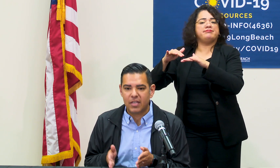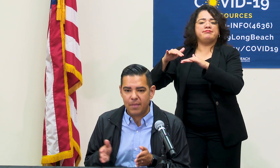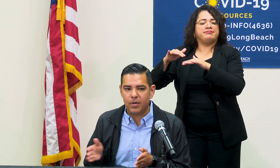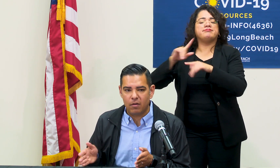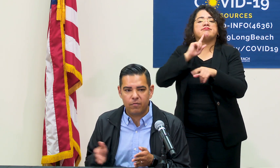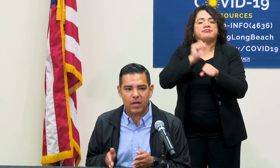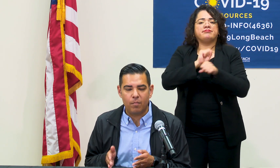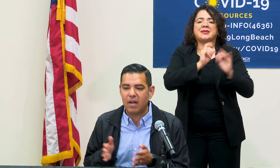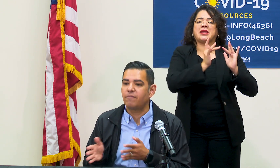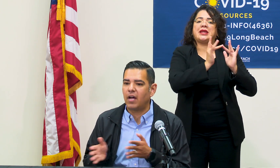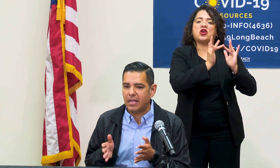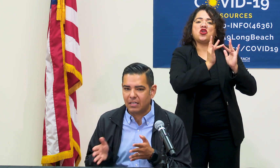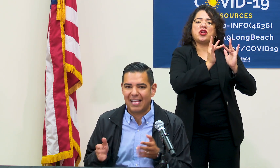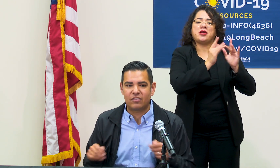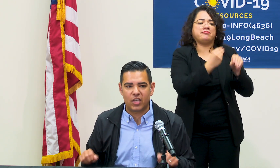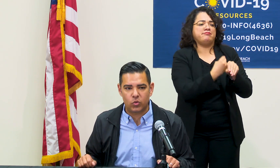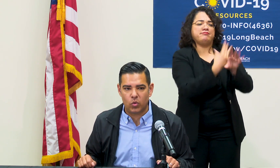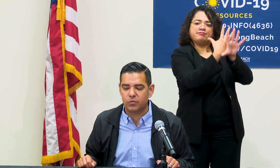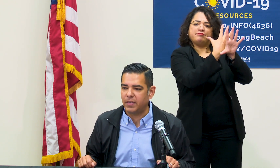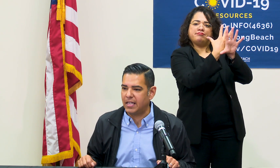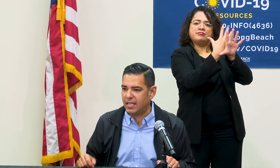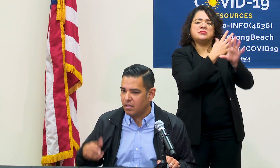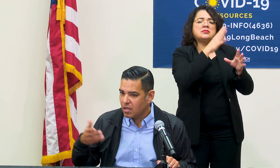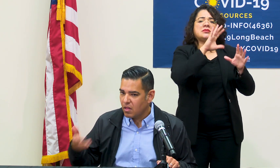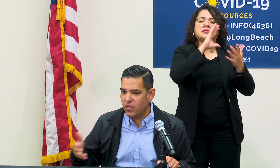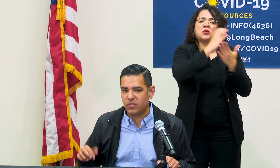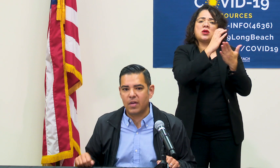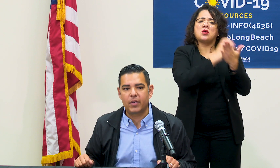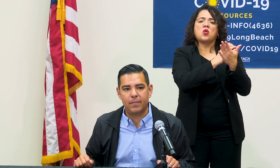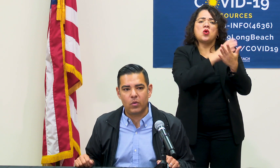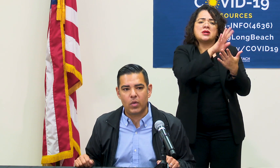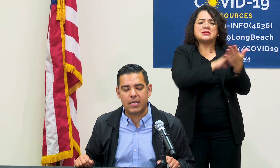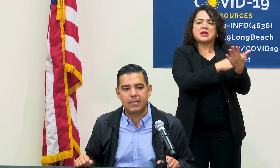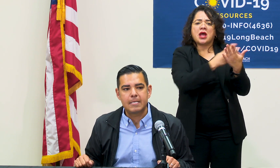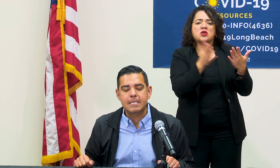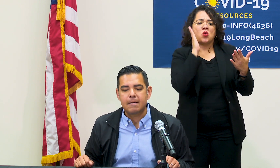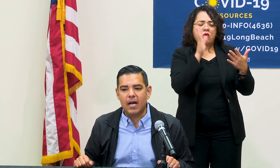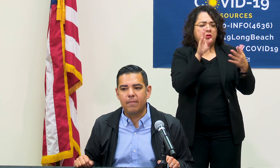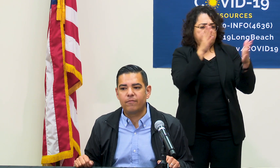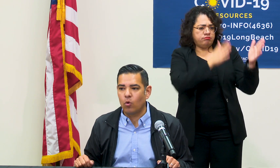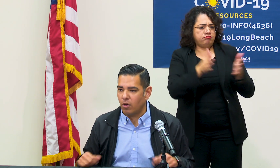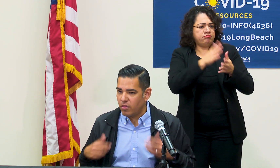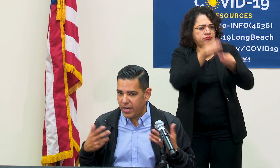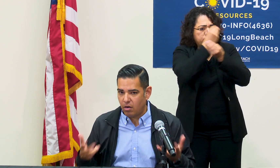type of modified class schedules beginning this upcoming week for their